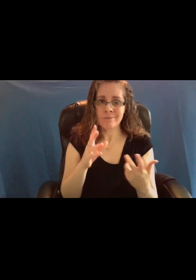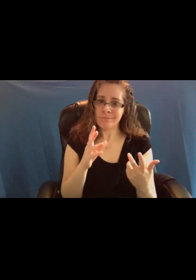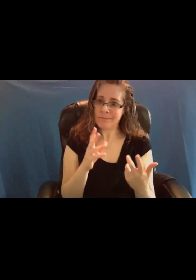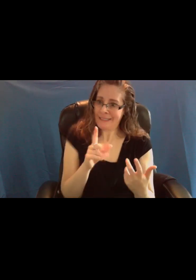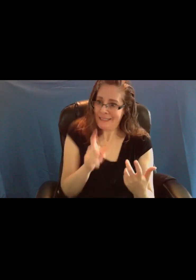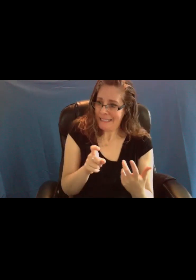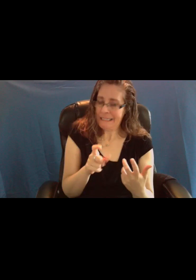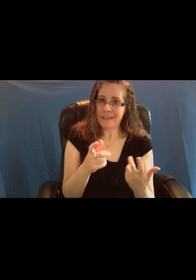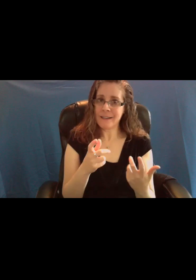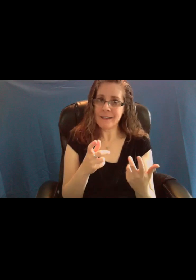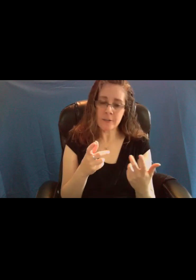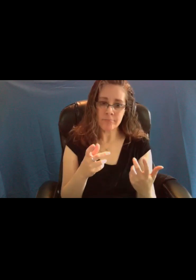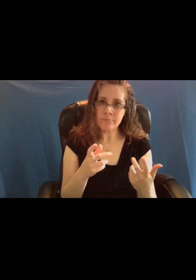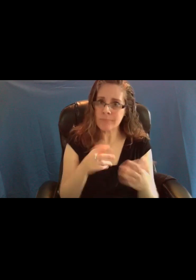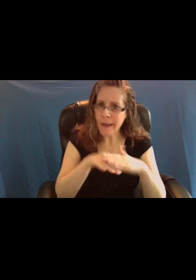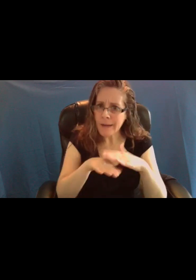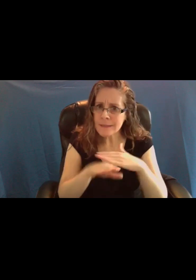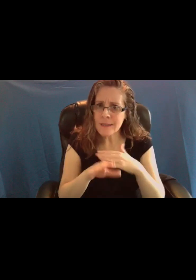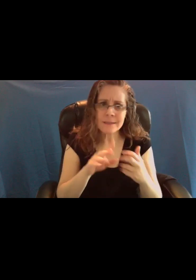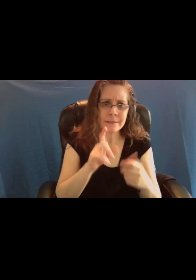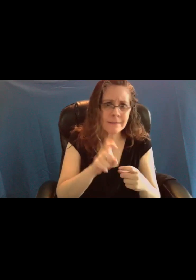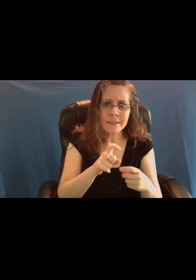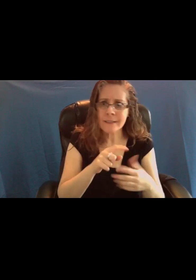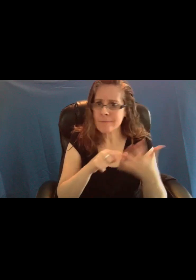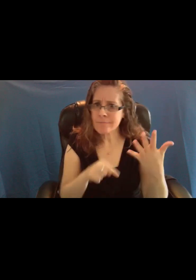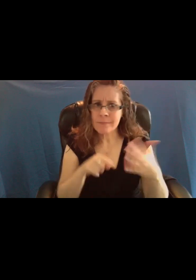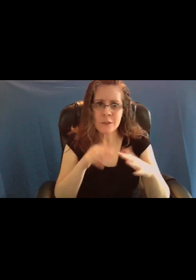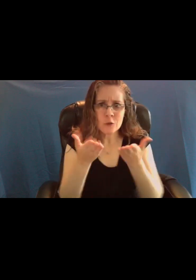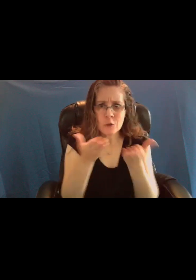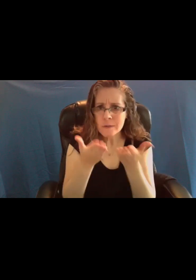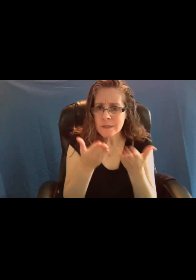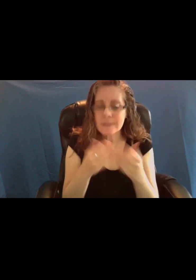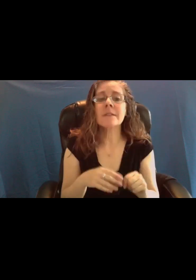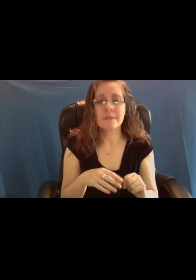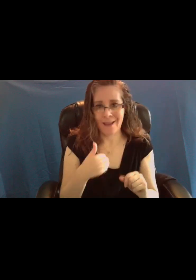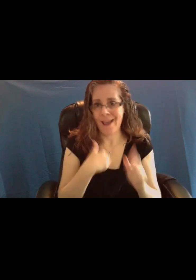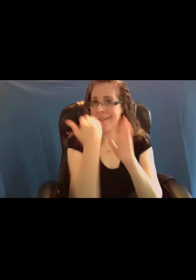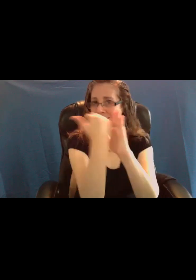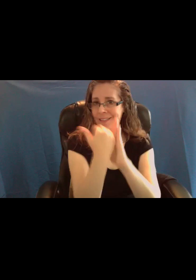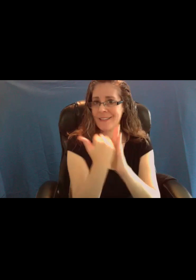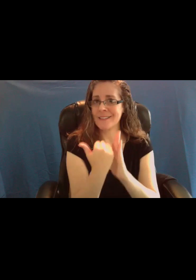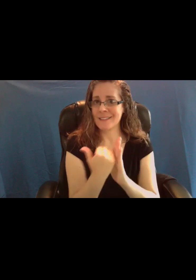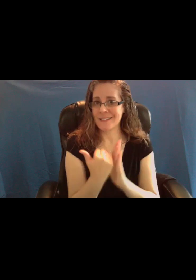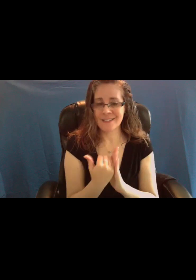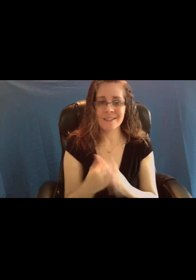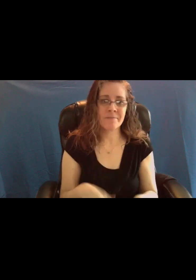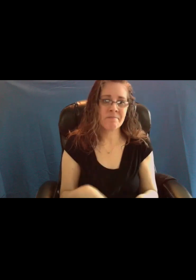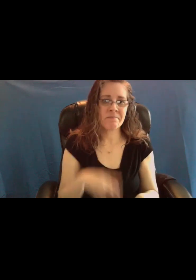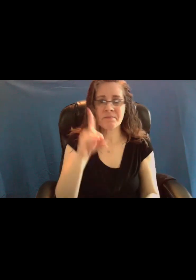people with disabilities. Among the categories of services provided is document remediation. As you probably -- I should